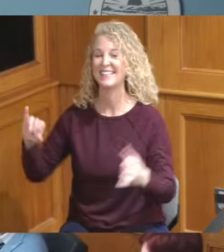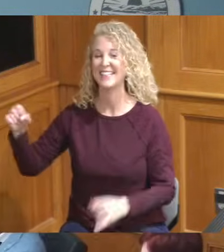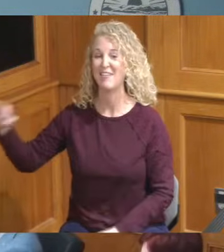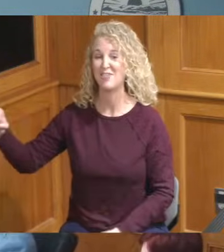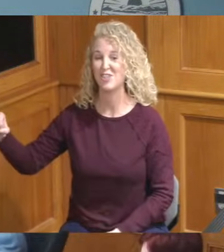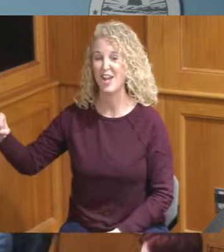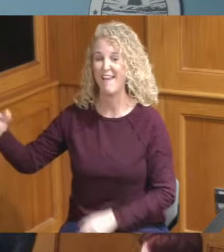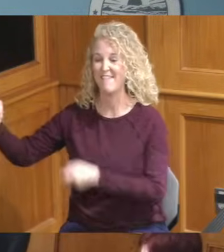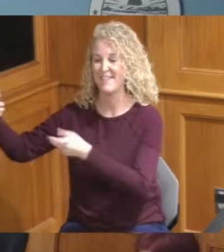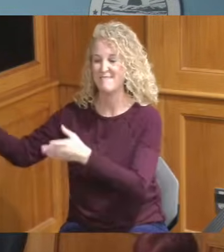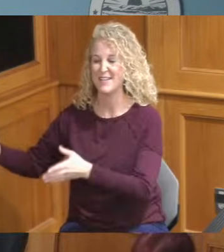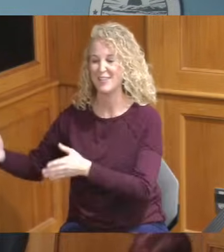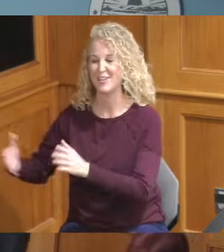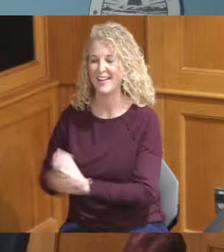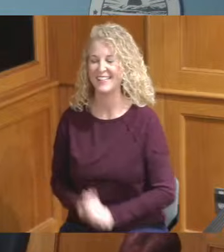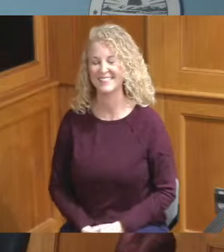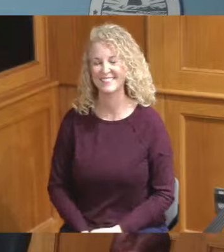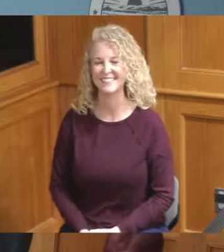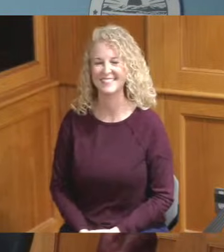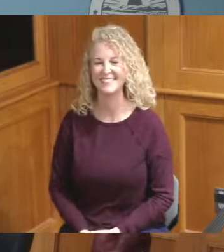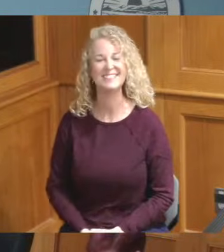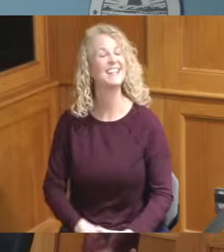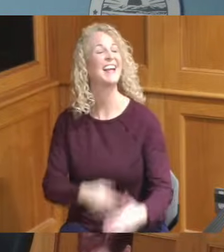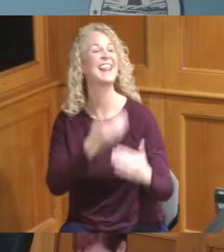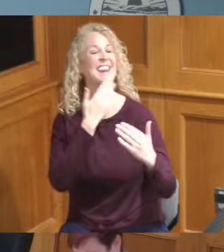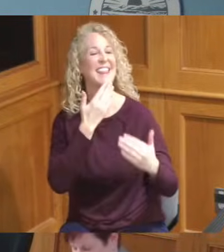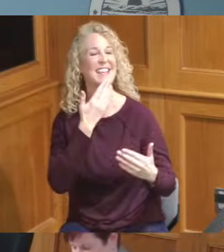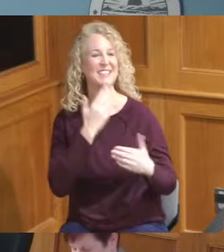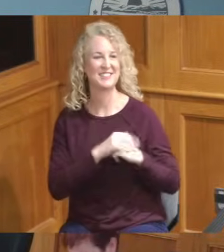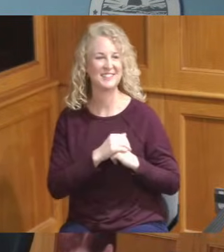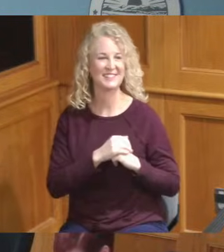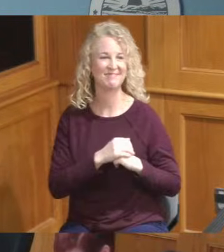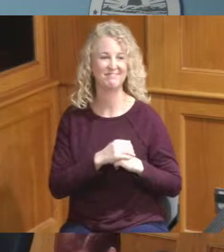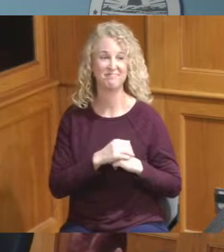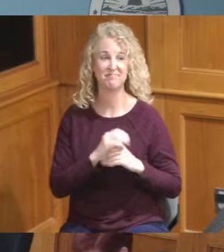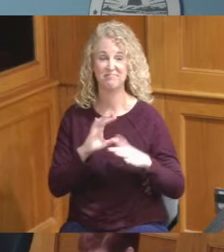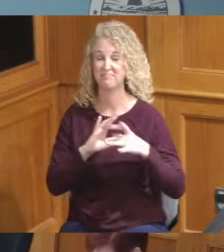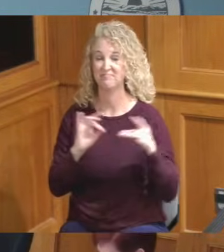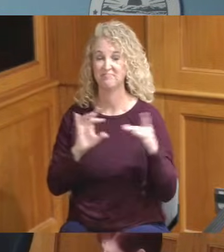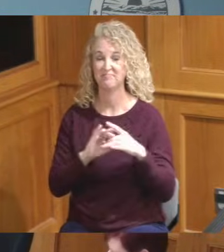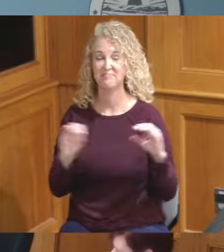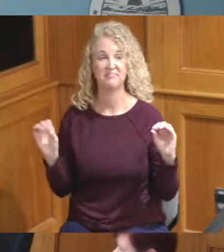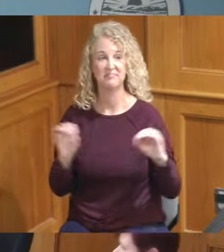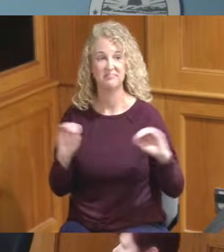our Administrator. Thank you, Commissioners. Um, I don't have any comments per se today. We do have